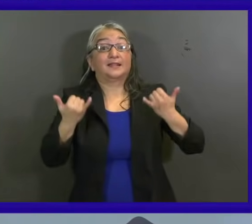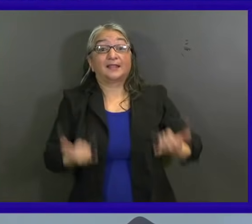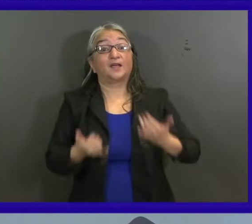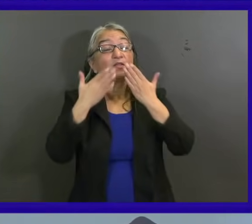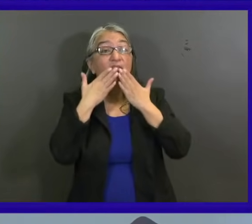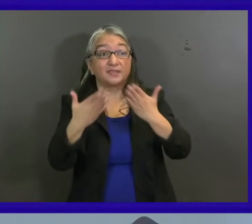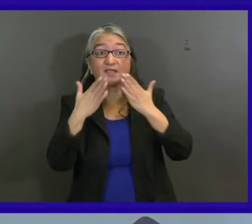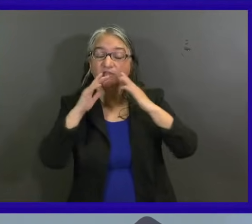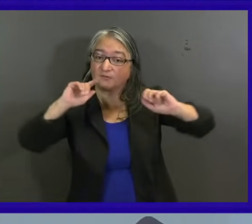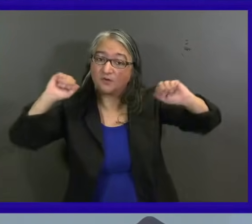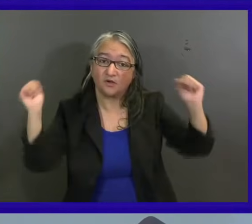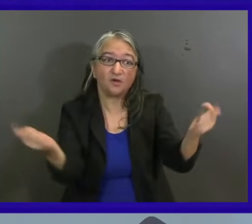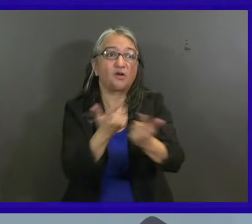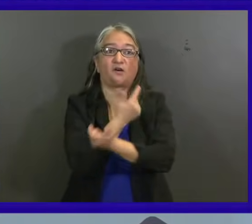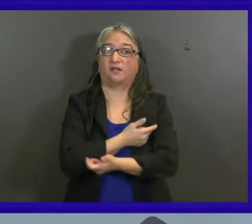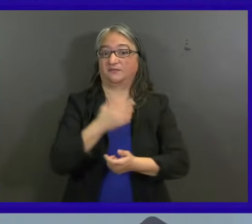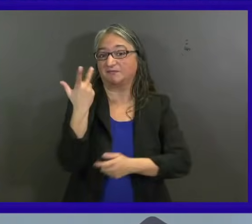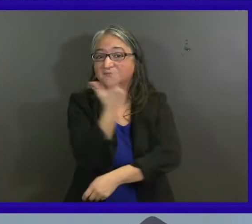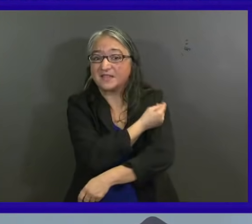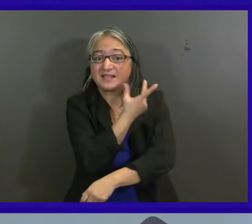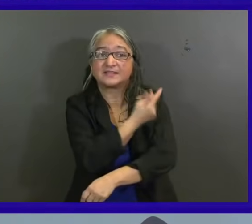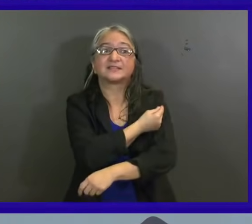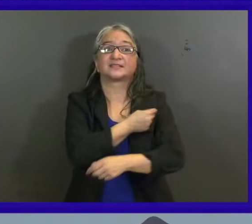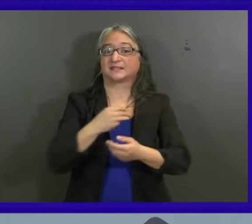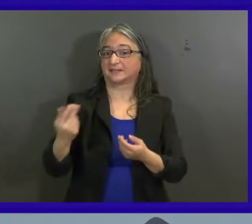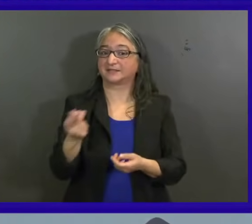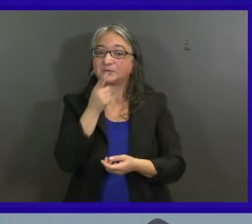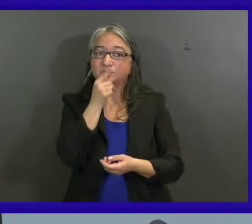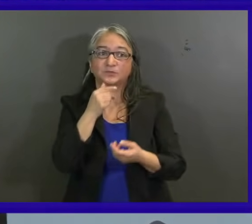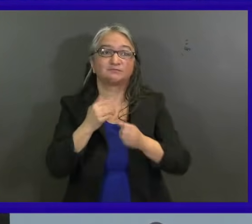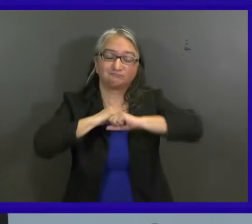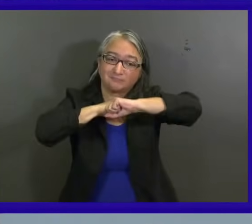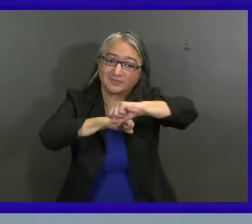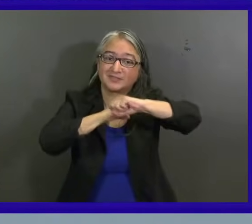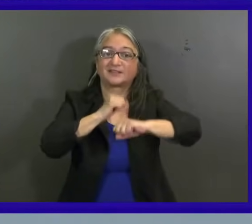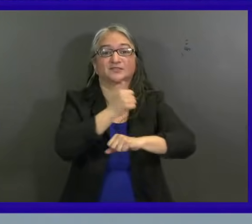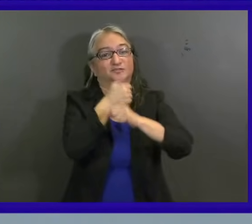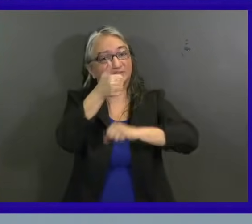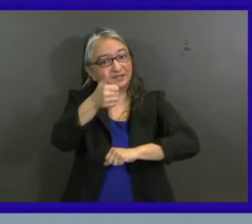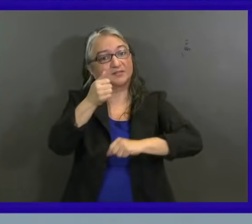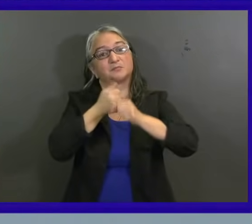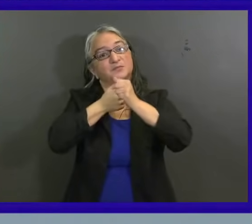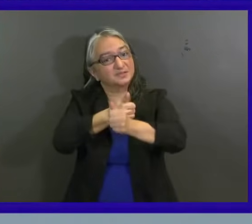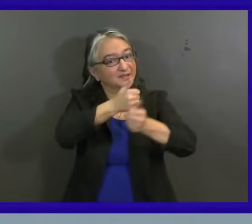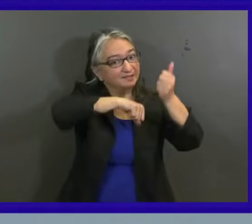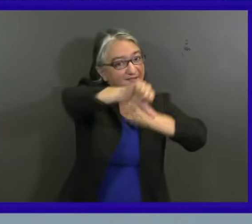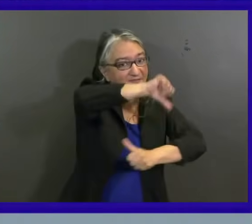to protect their own health and those around them we can get through this together and i thank you